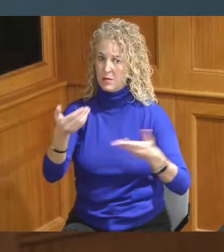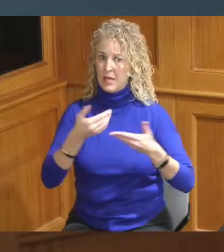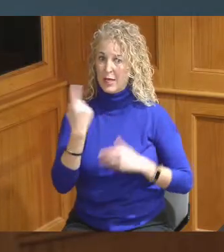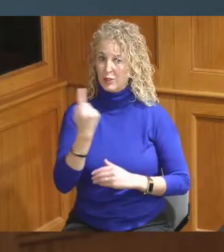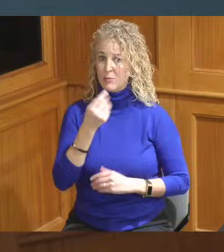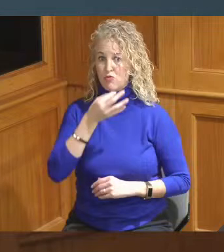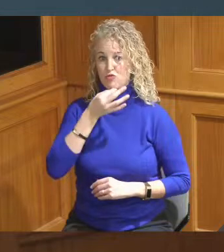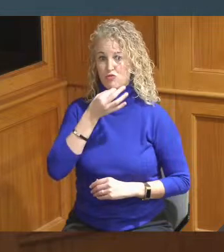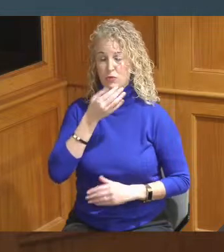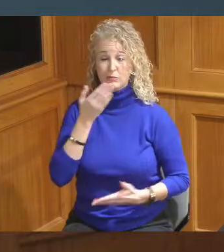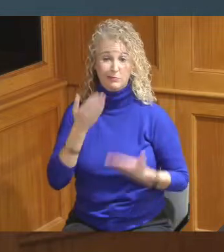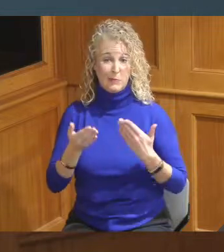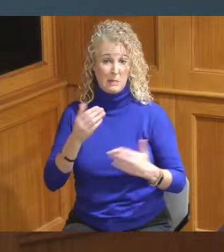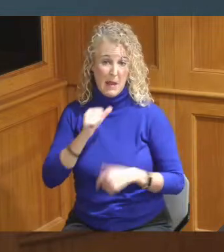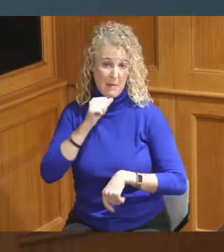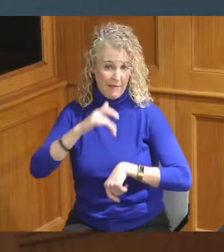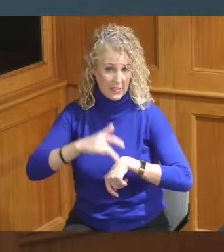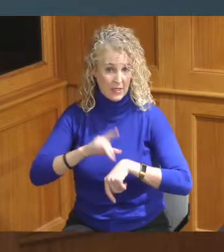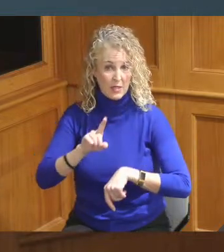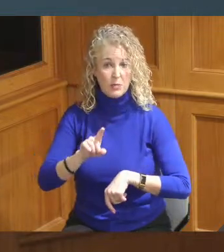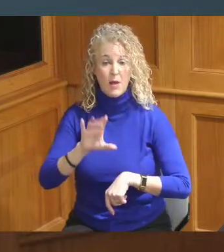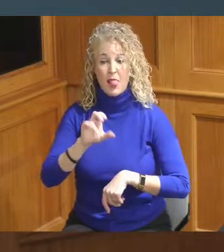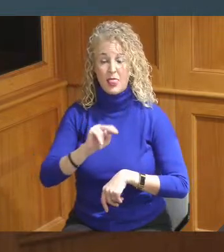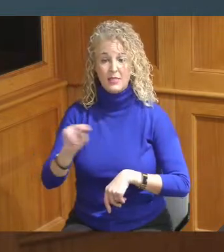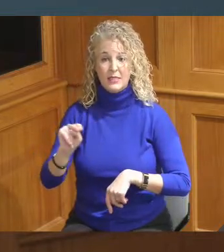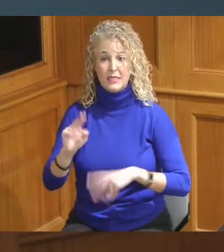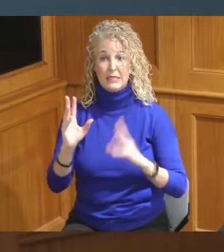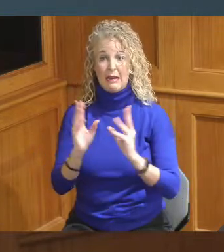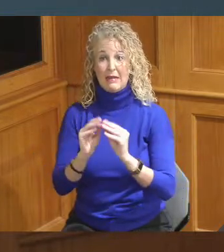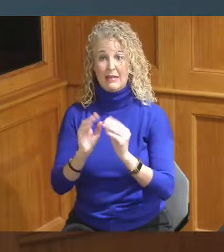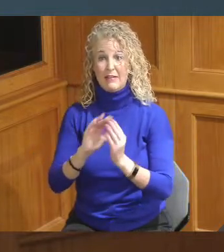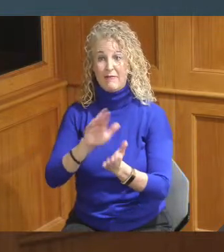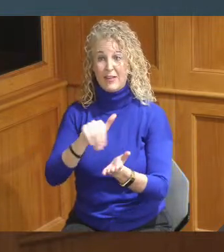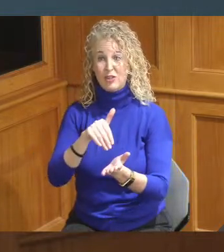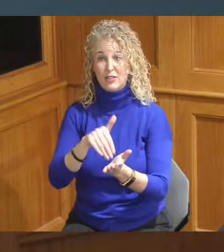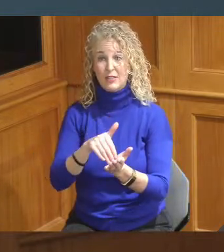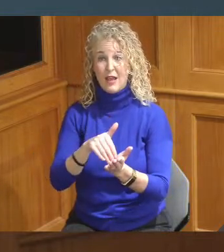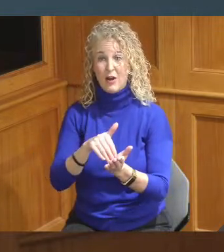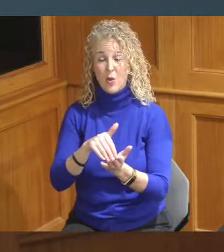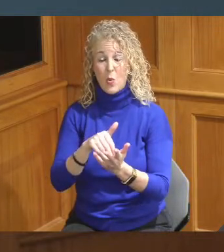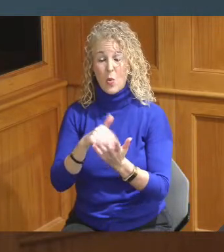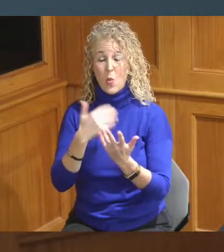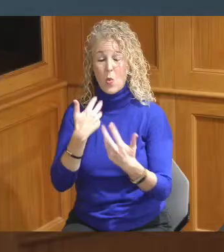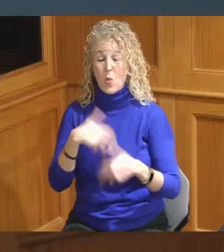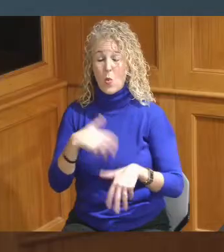know if you haven't been there. The Cincinnati Convention Center is absolutely beautiful. So,